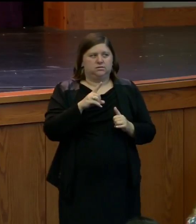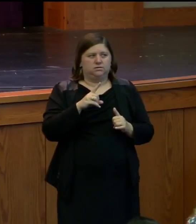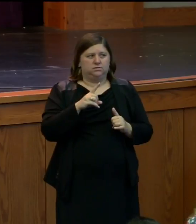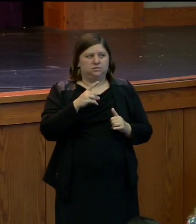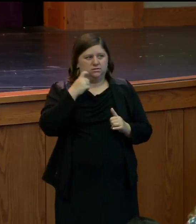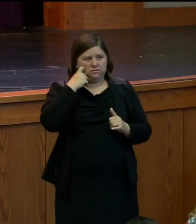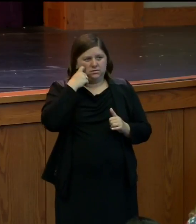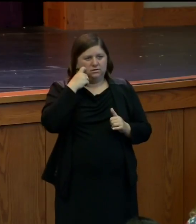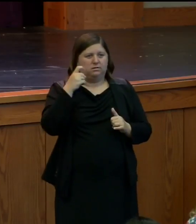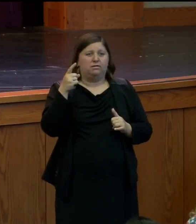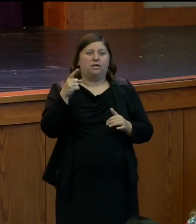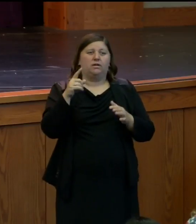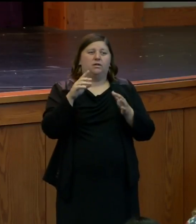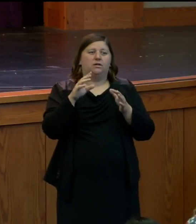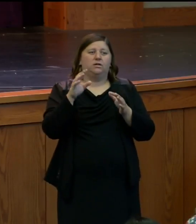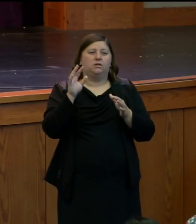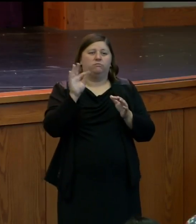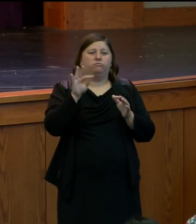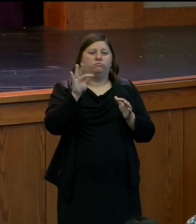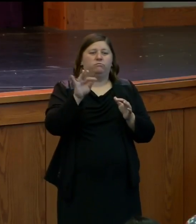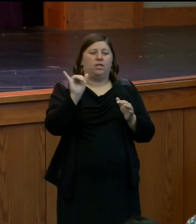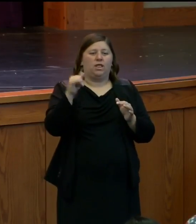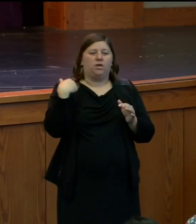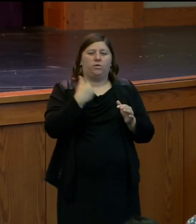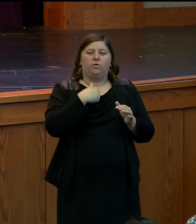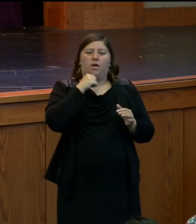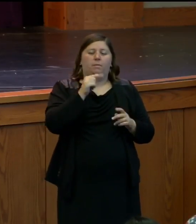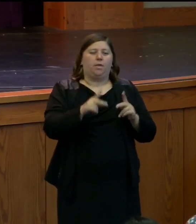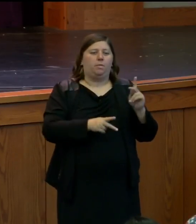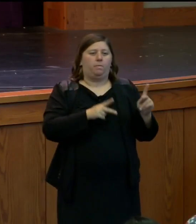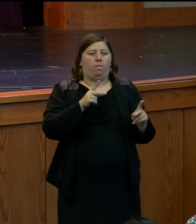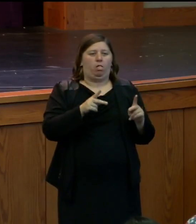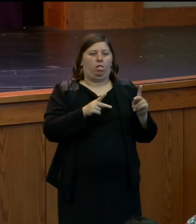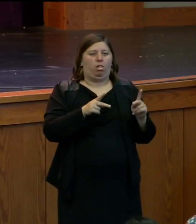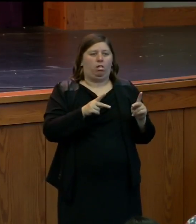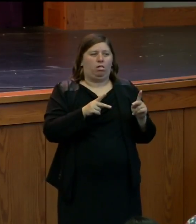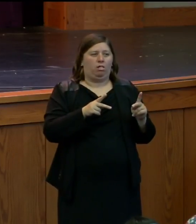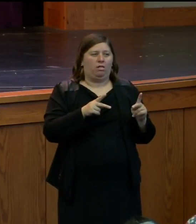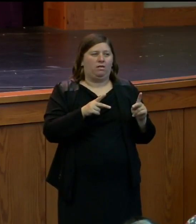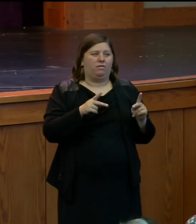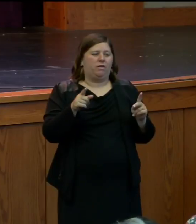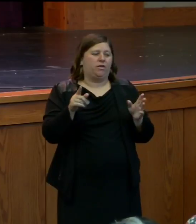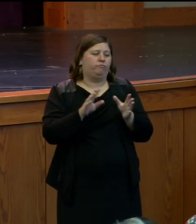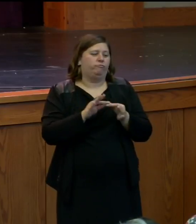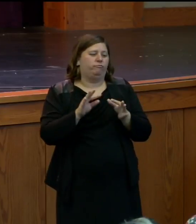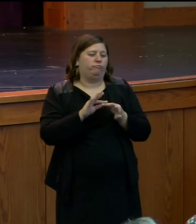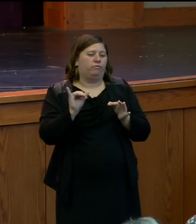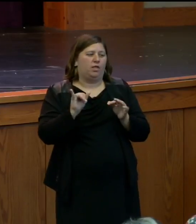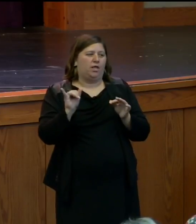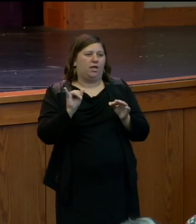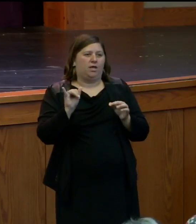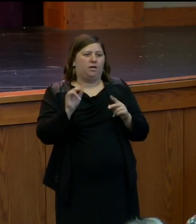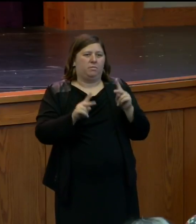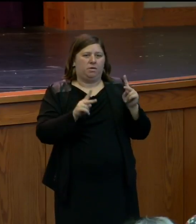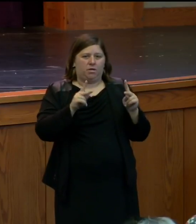THEY TALKED TO US AS IF WE WERE NOT HUMAN BEINGS. THEY TALKED TO US AS IF PEOPLE DIDN'T ACTUALLY LIVE IN THE